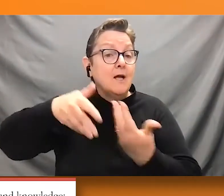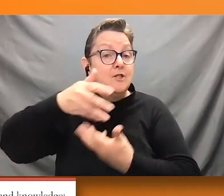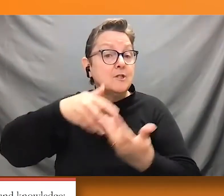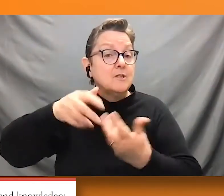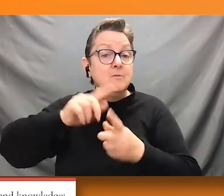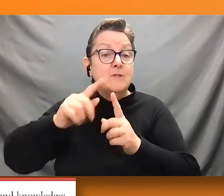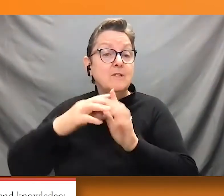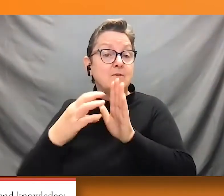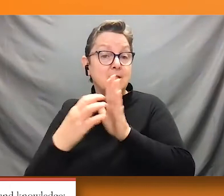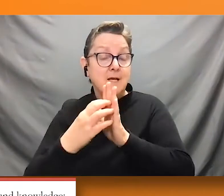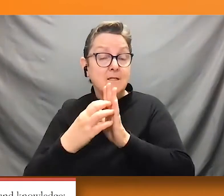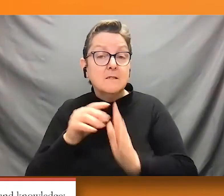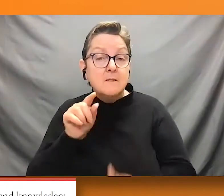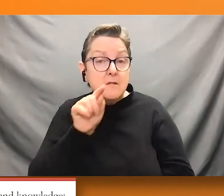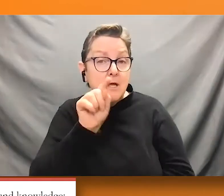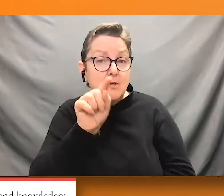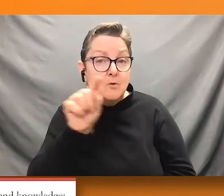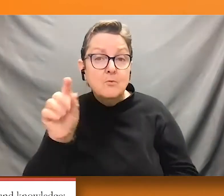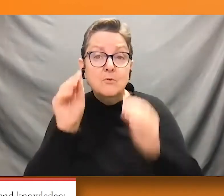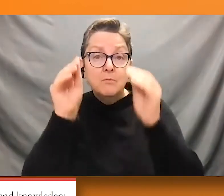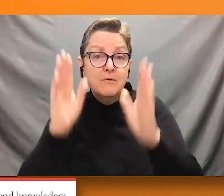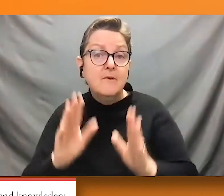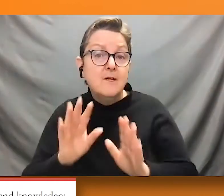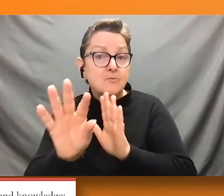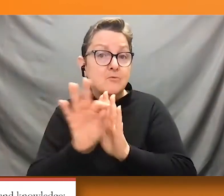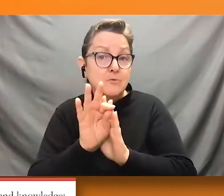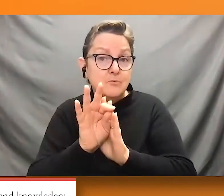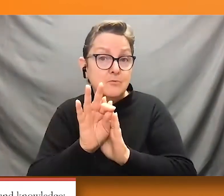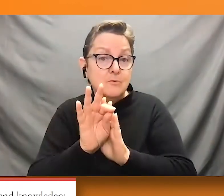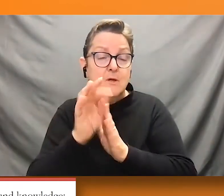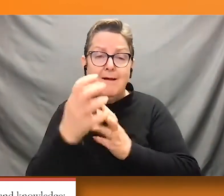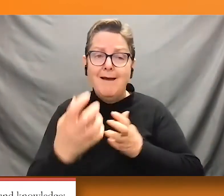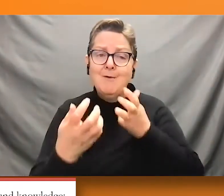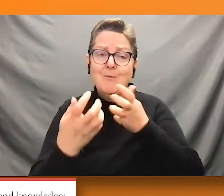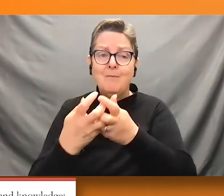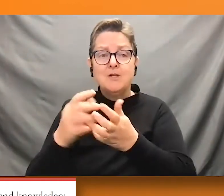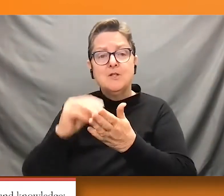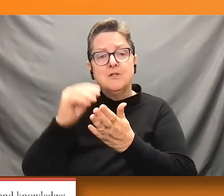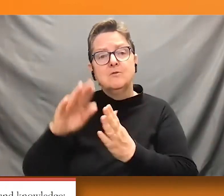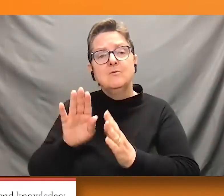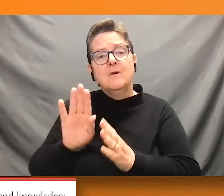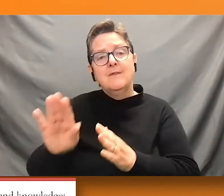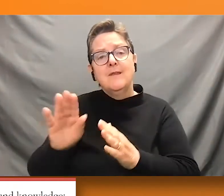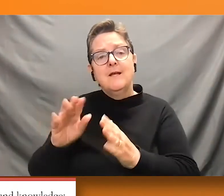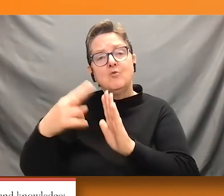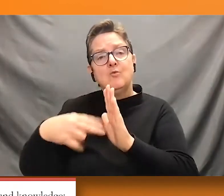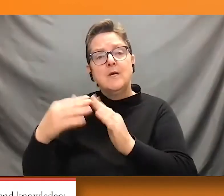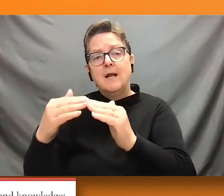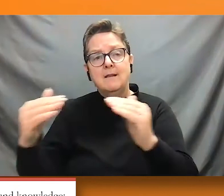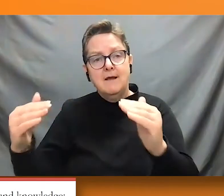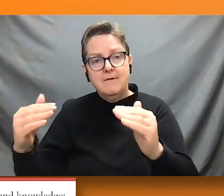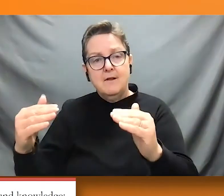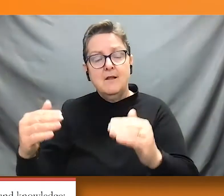of course, it'd be great if it was more than daily-- chosen by you and they would be at a level the student could understand.